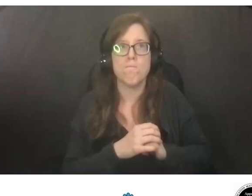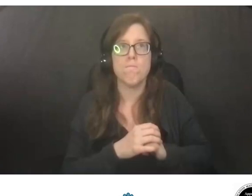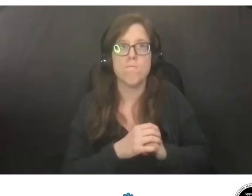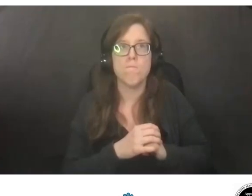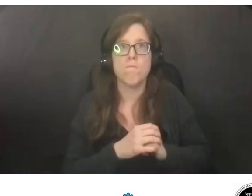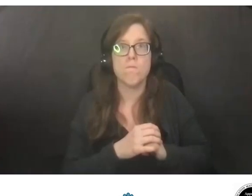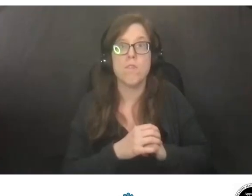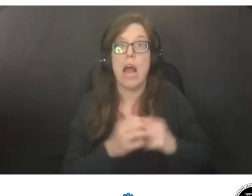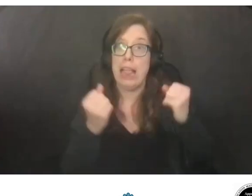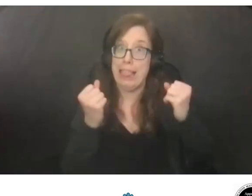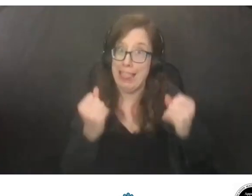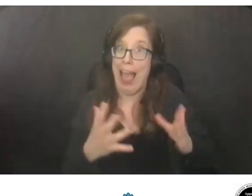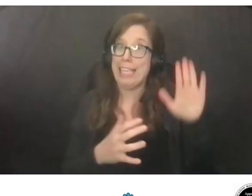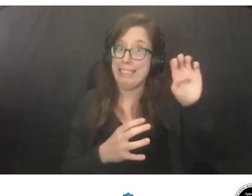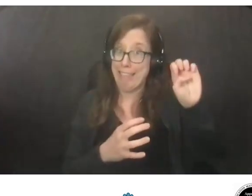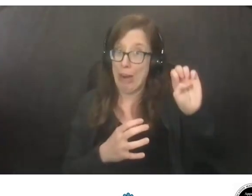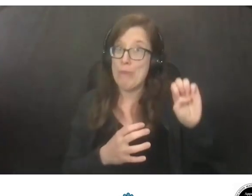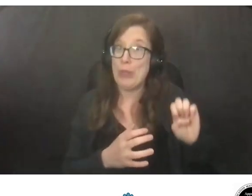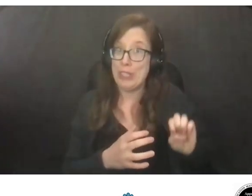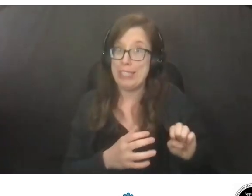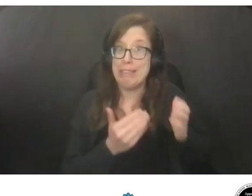Lots and lots of emerging. Okay.